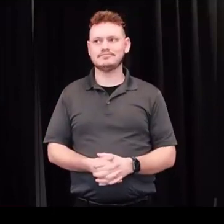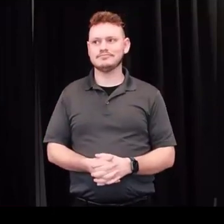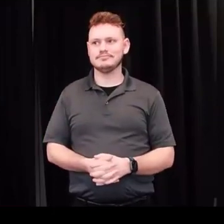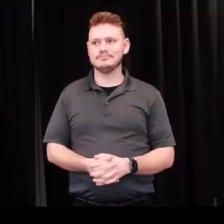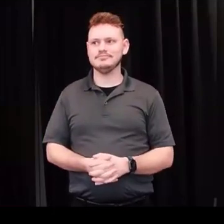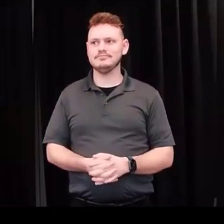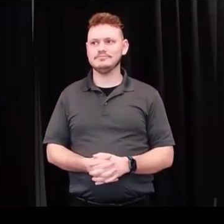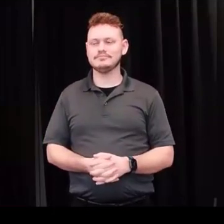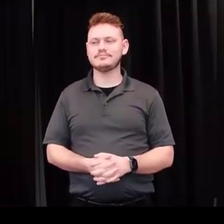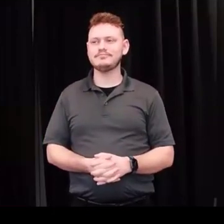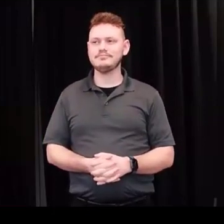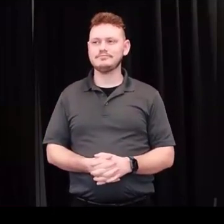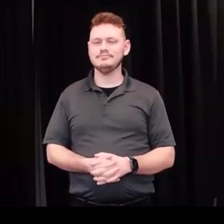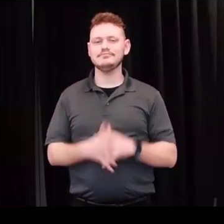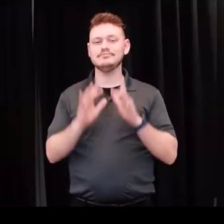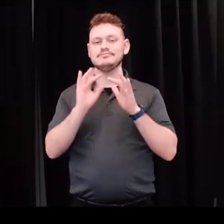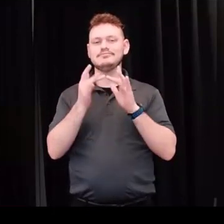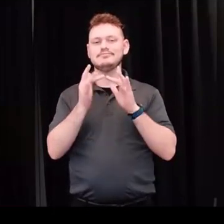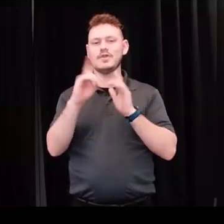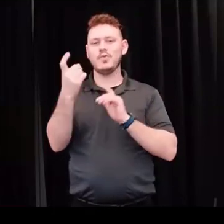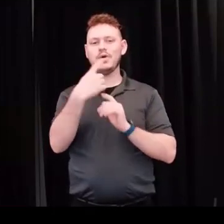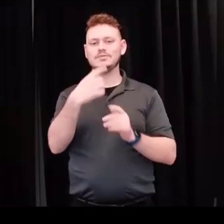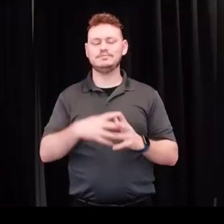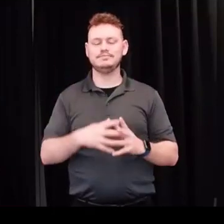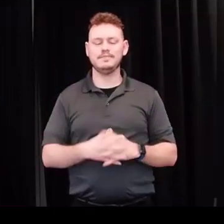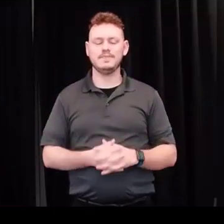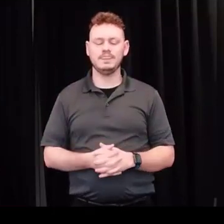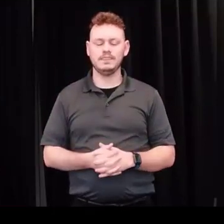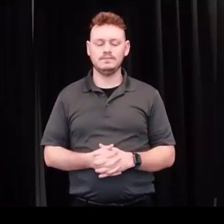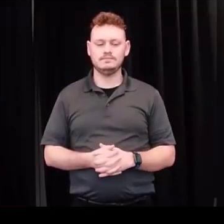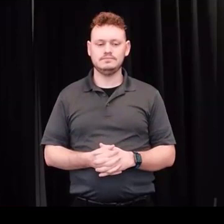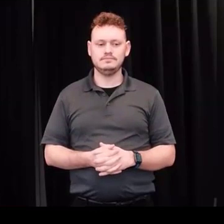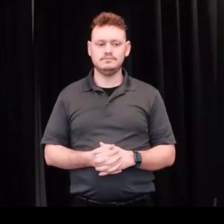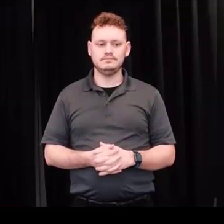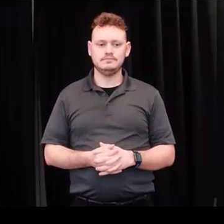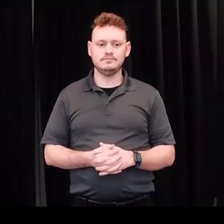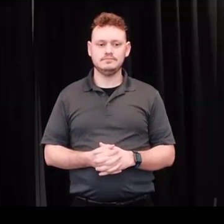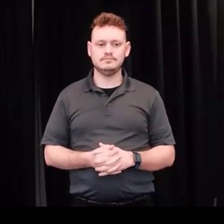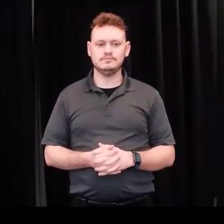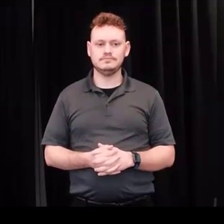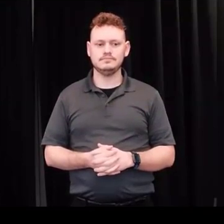We have another question in chat. "How many people do you